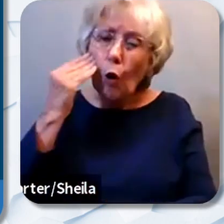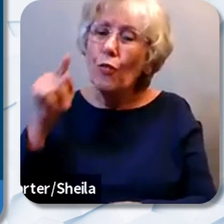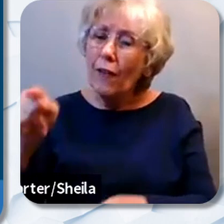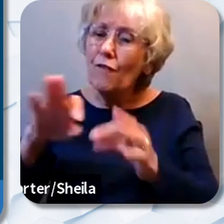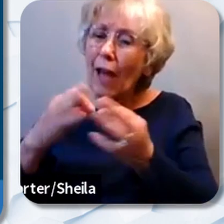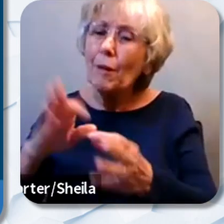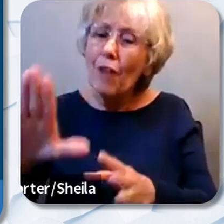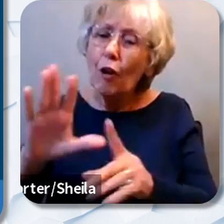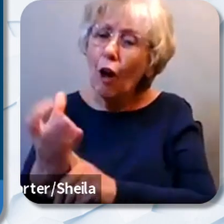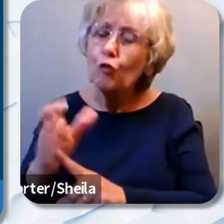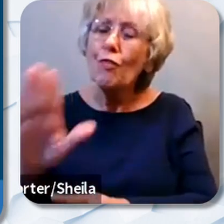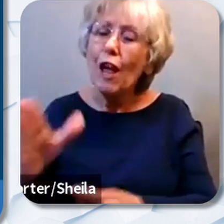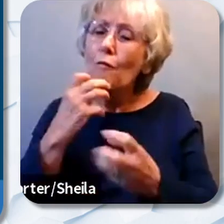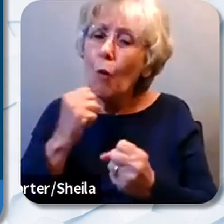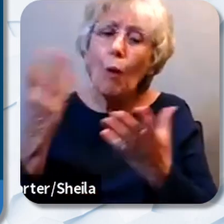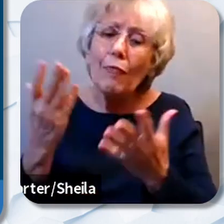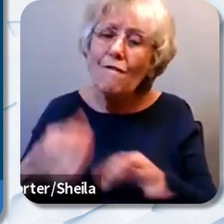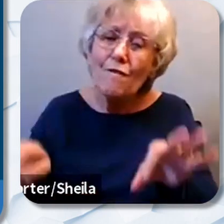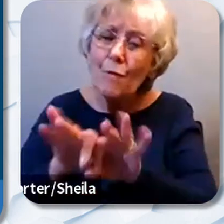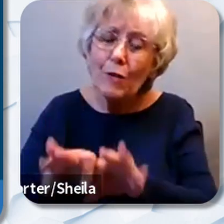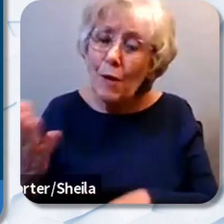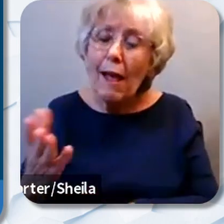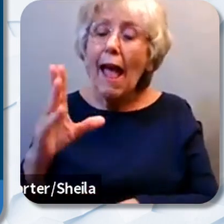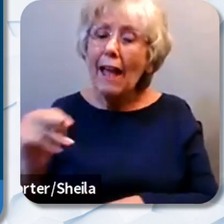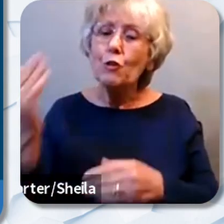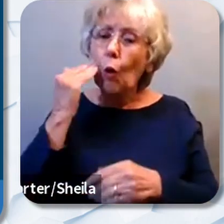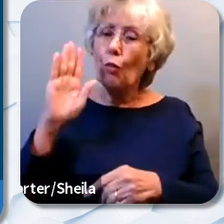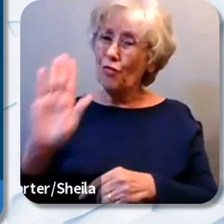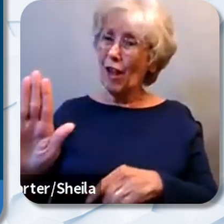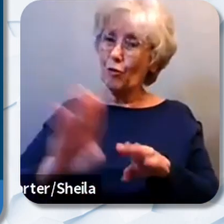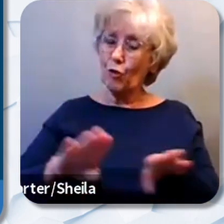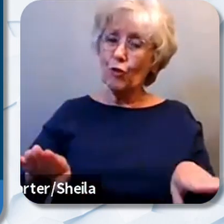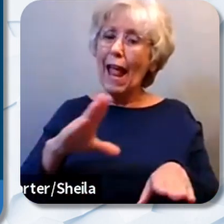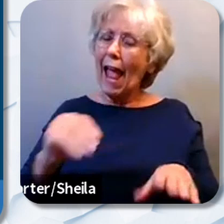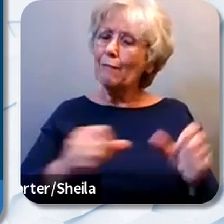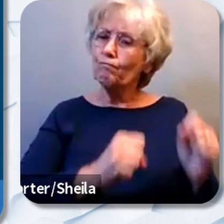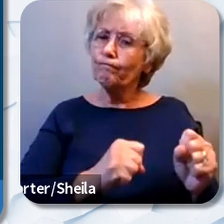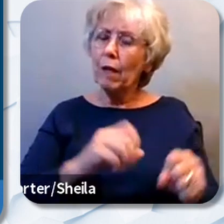value and what they want, for their children and then concrete strategies very concrete classroom